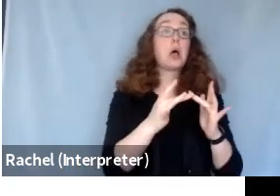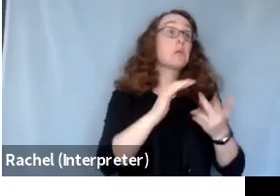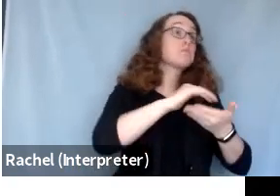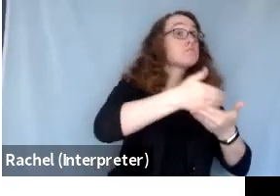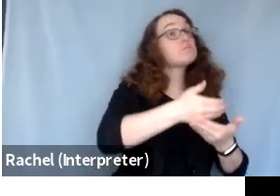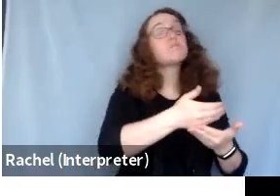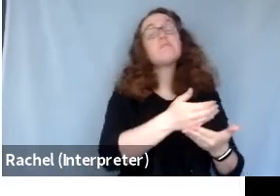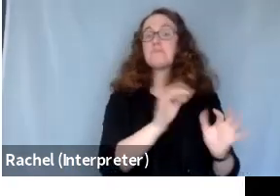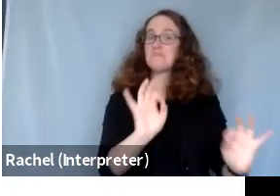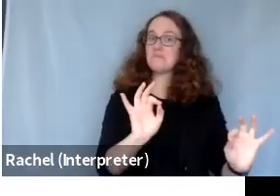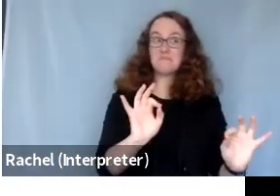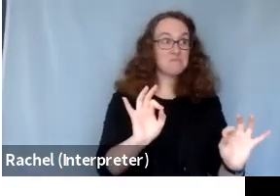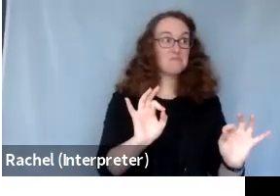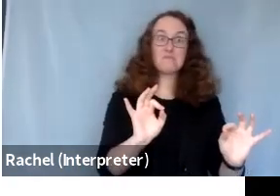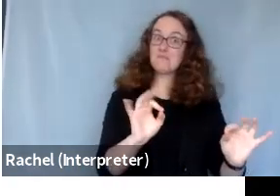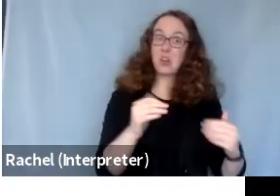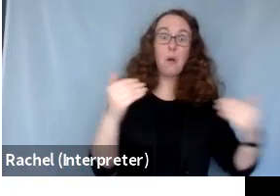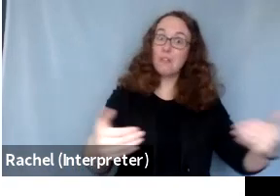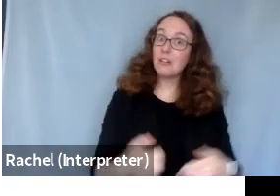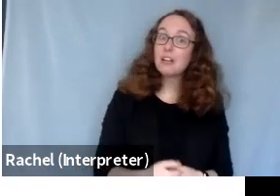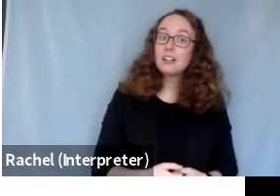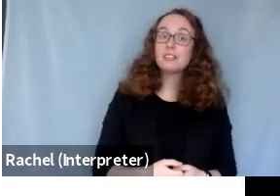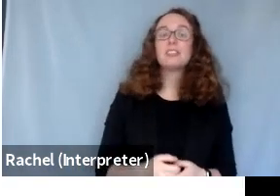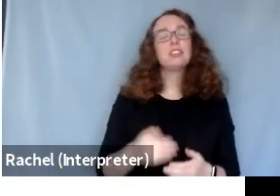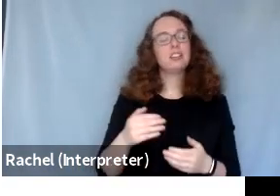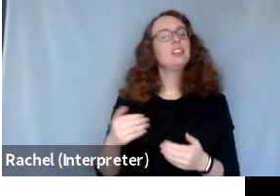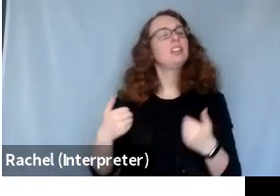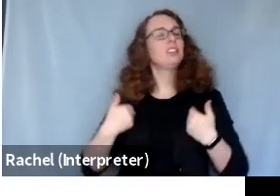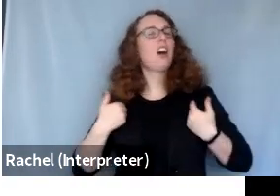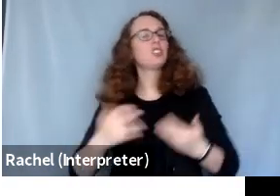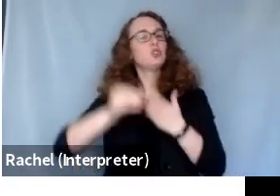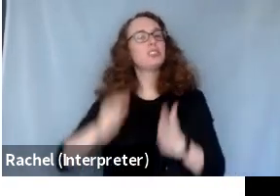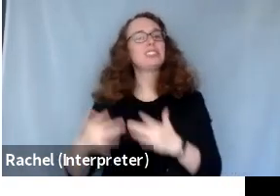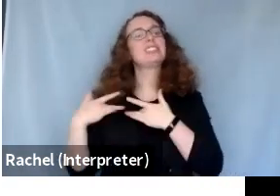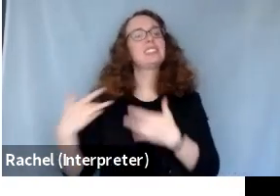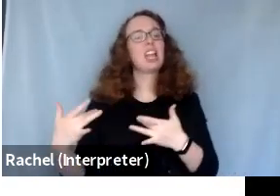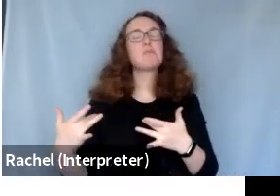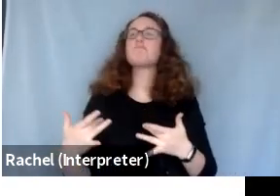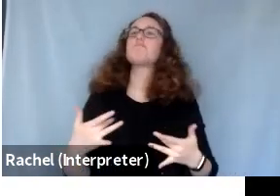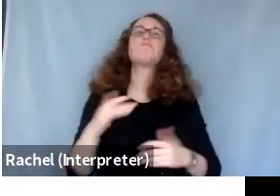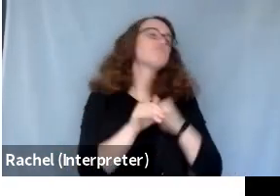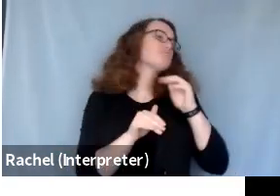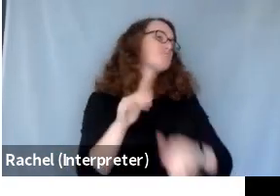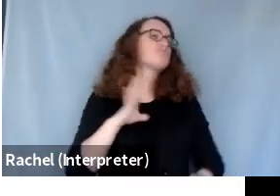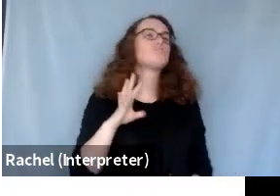the world for some of our younger students, they just get it. And I've got an ops manager here that